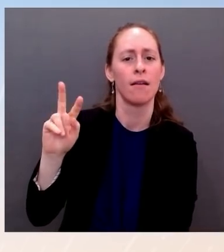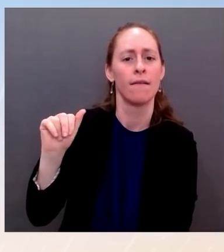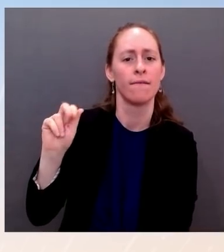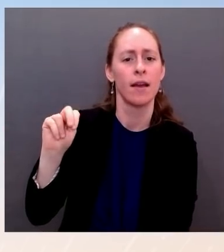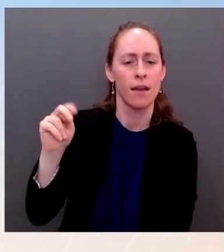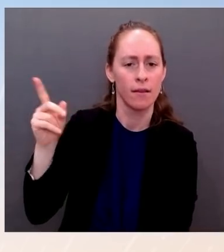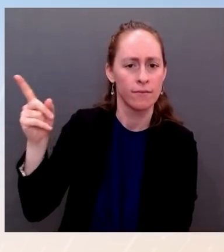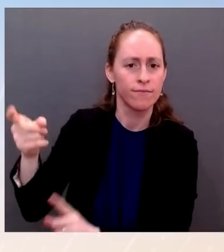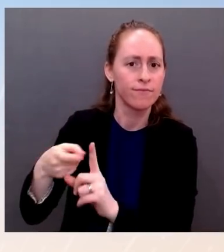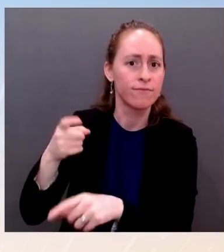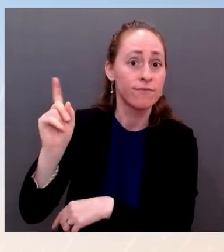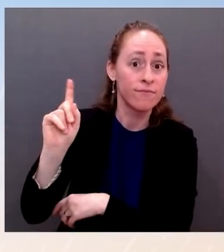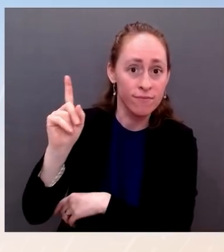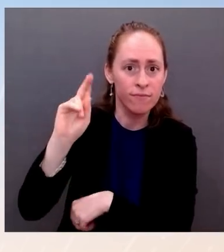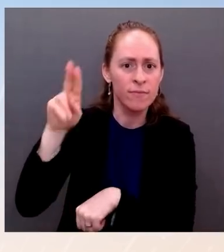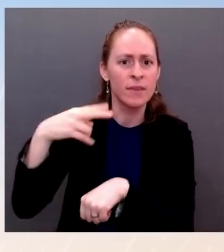And with that, I will turn it over to Jake.